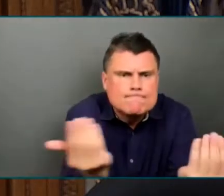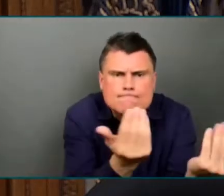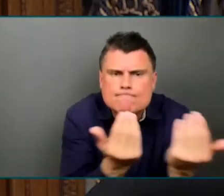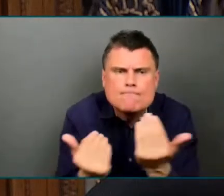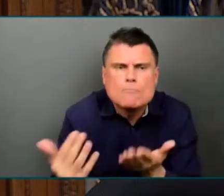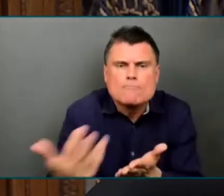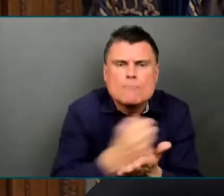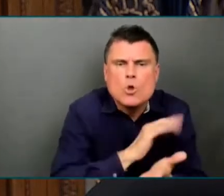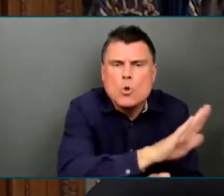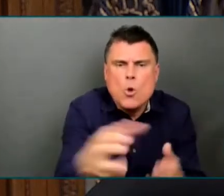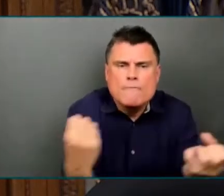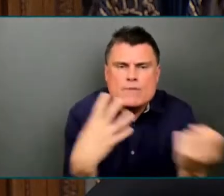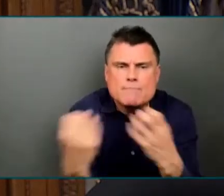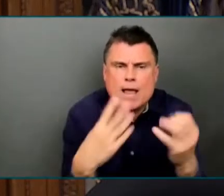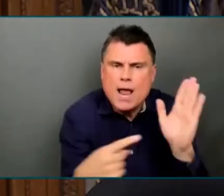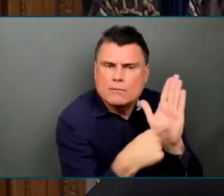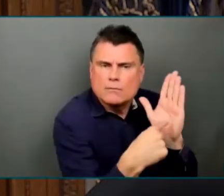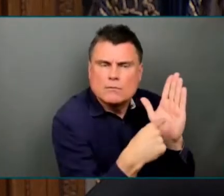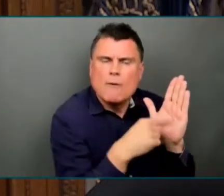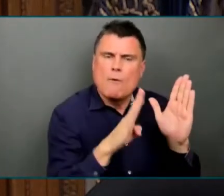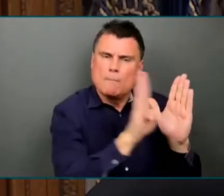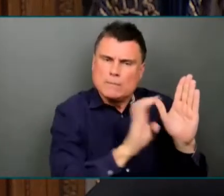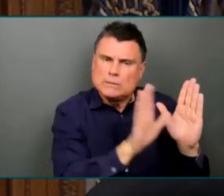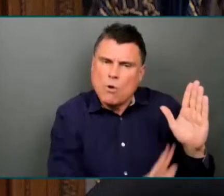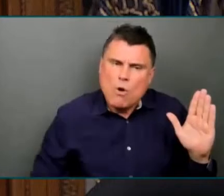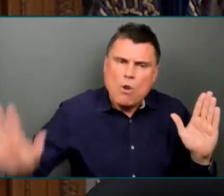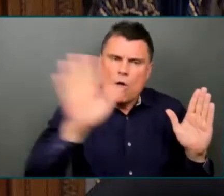Bill 6 lays out the foundation to develop accessibility standards.